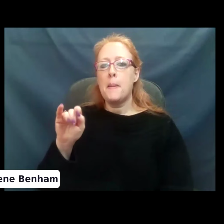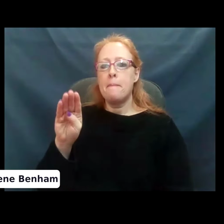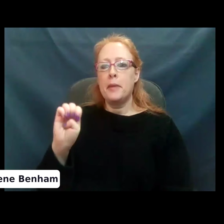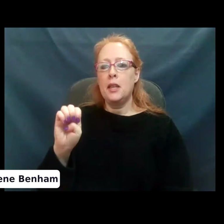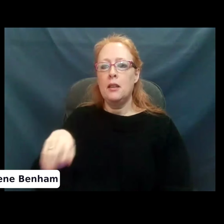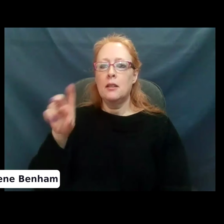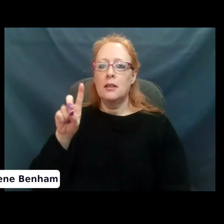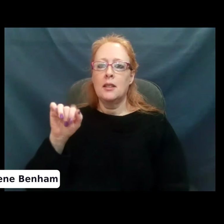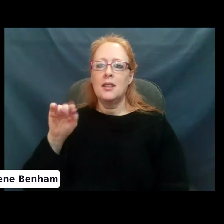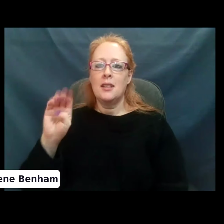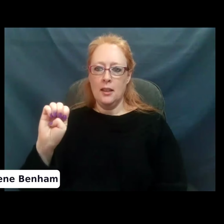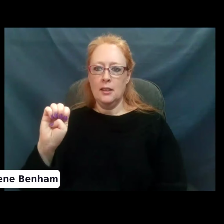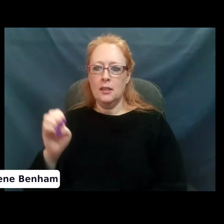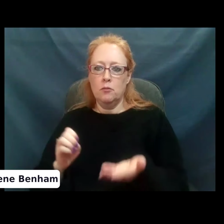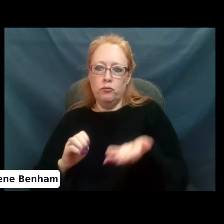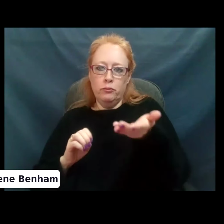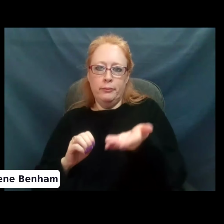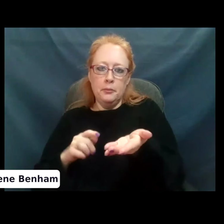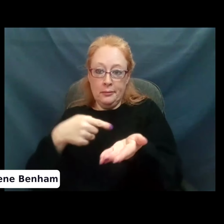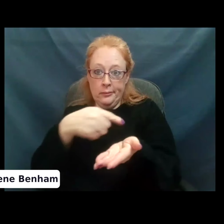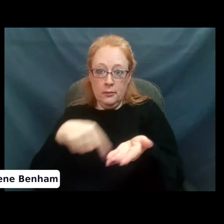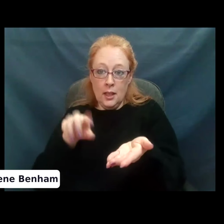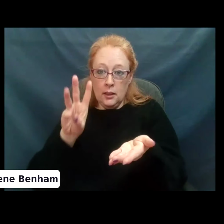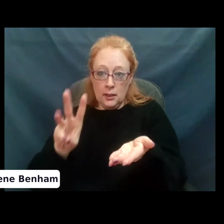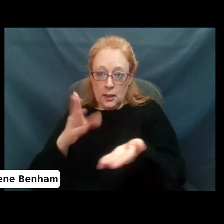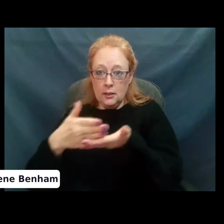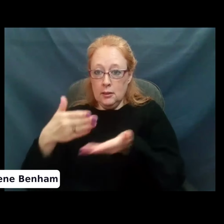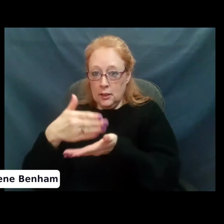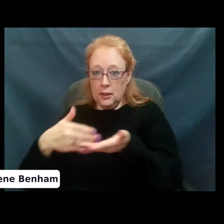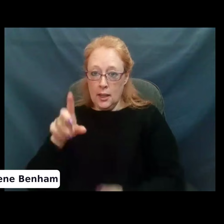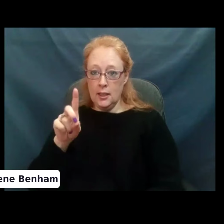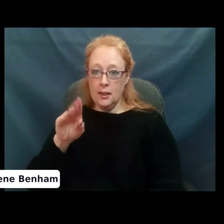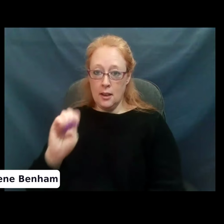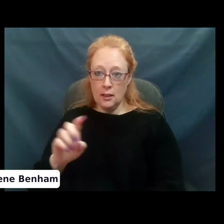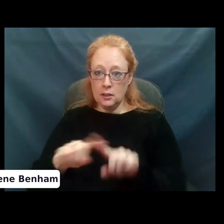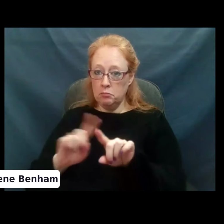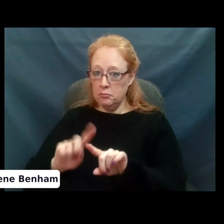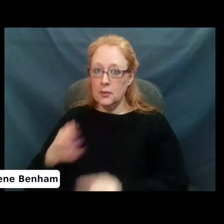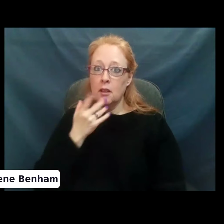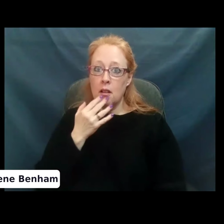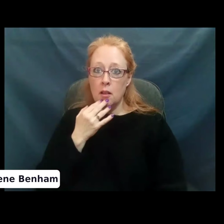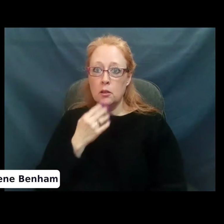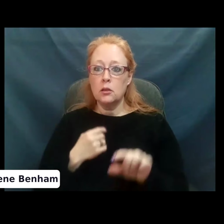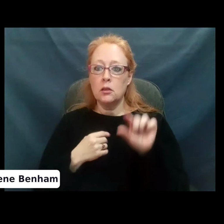So yeah, what are some of the other things zombie dust.